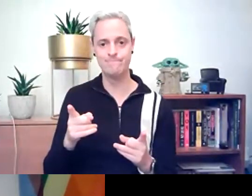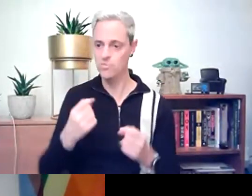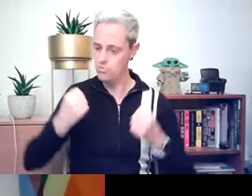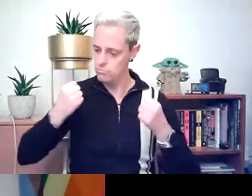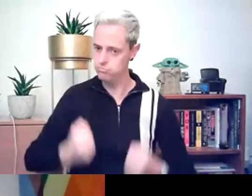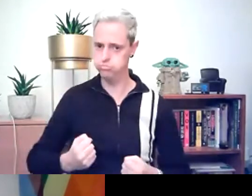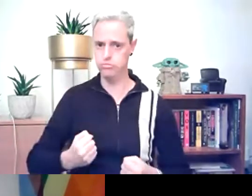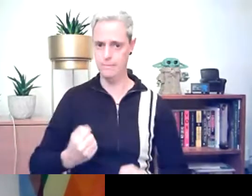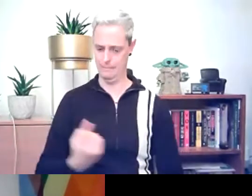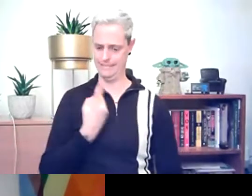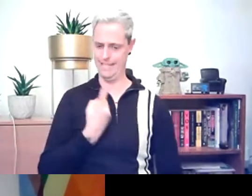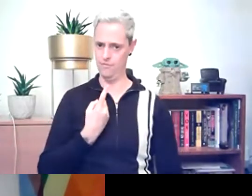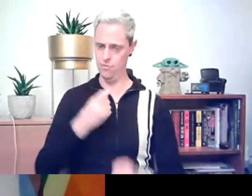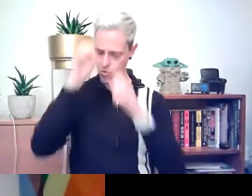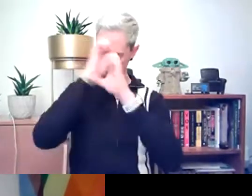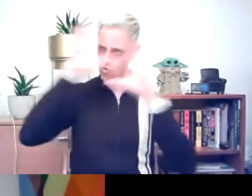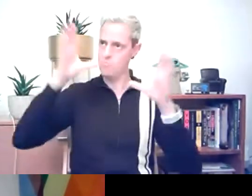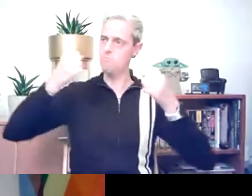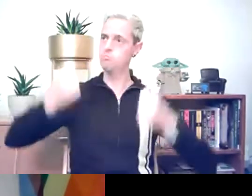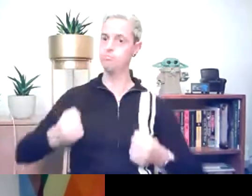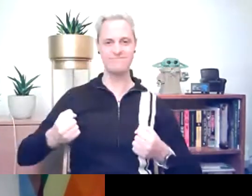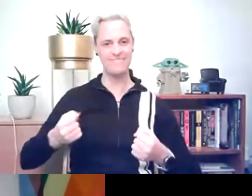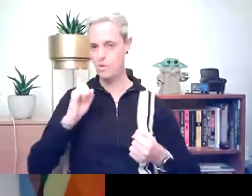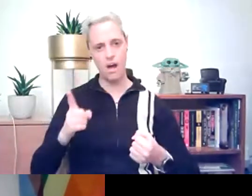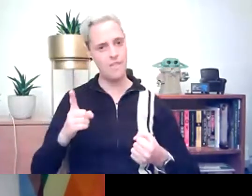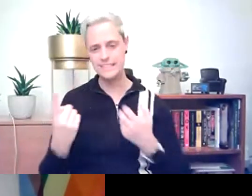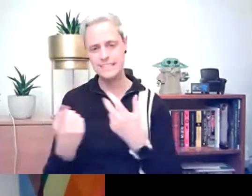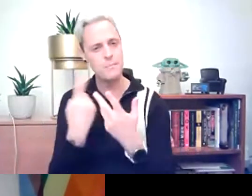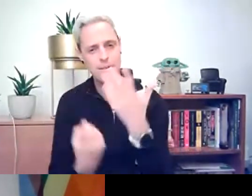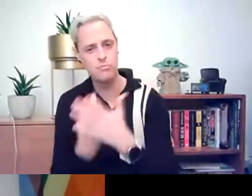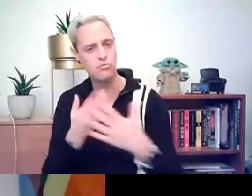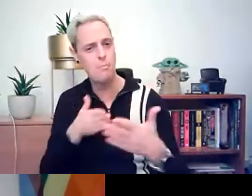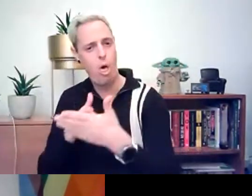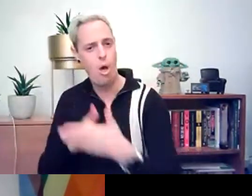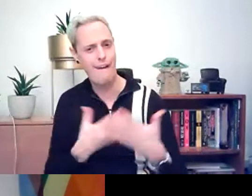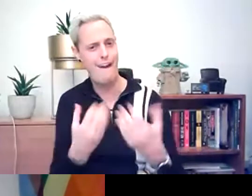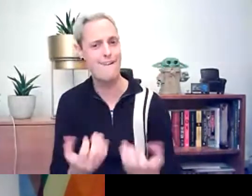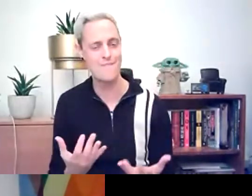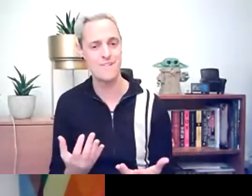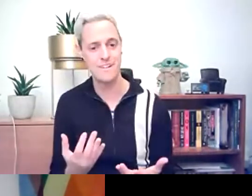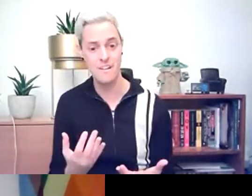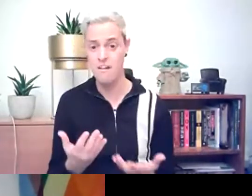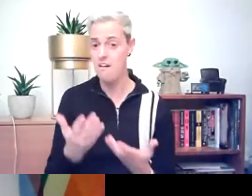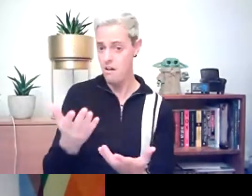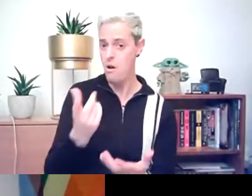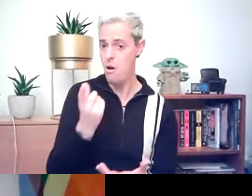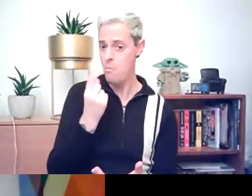self. 18:45:11 So, I mean, there, there are some psychological experiences where you might have multiple parts of you that coexist I